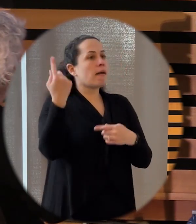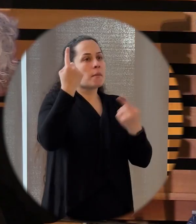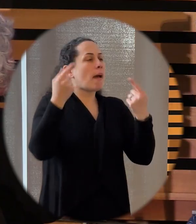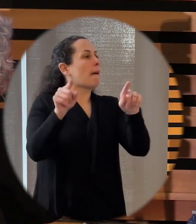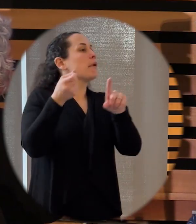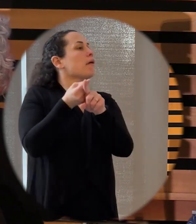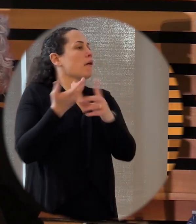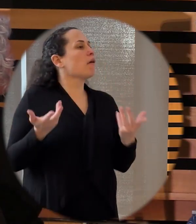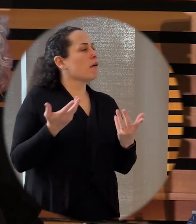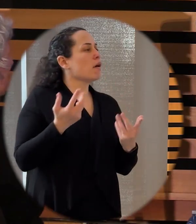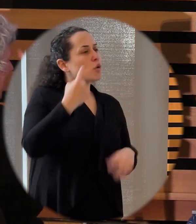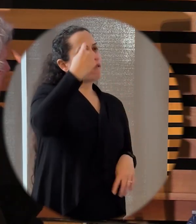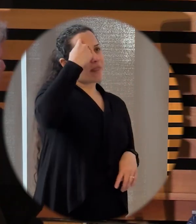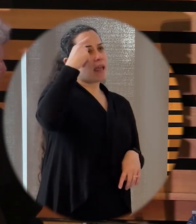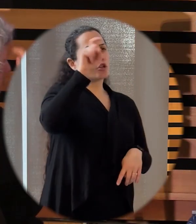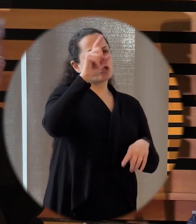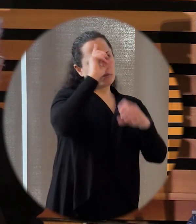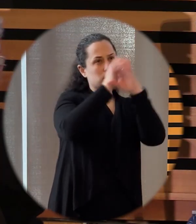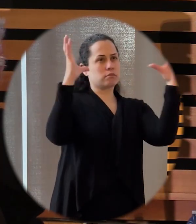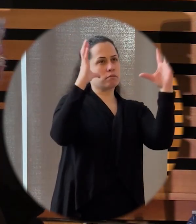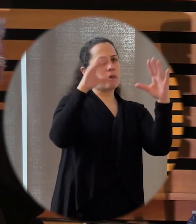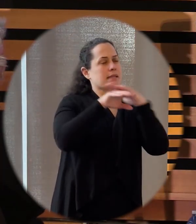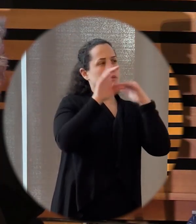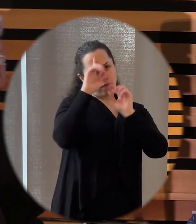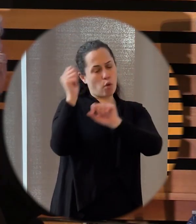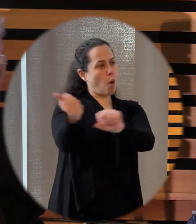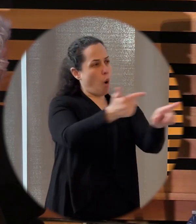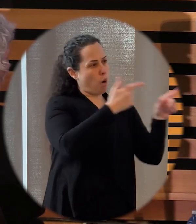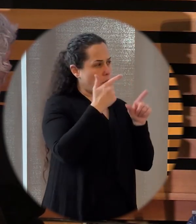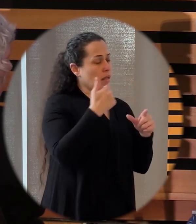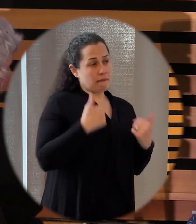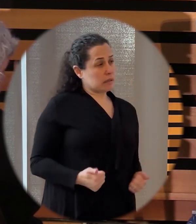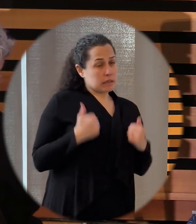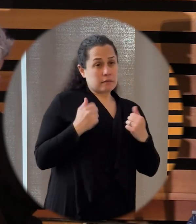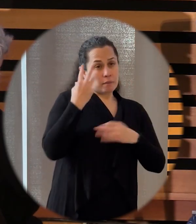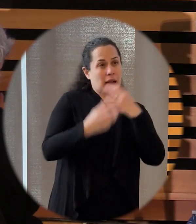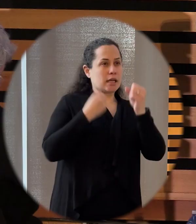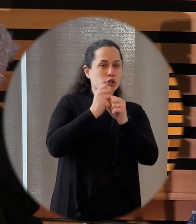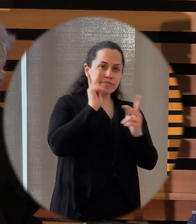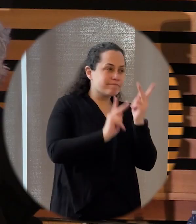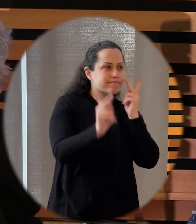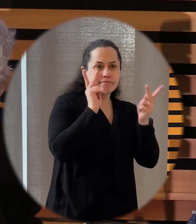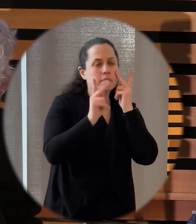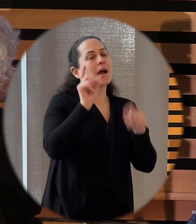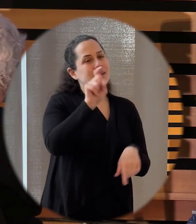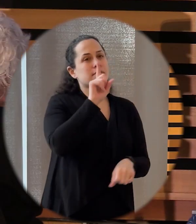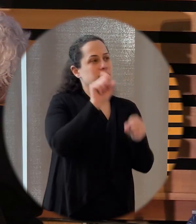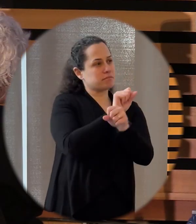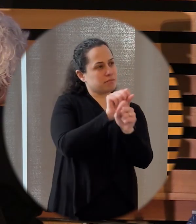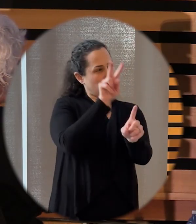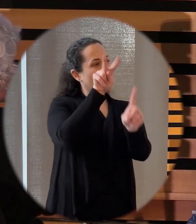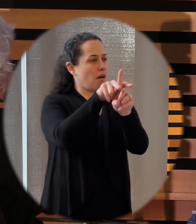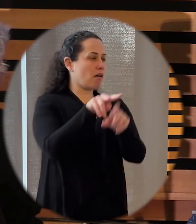mindset but I have also believed for years and I've seen it in practice that the political will